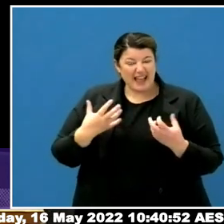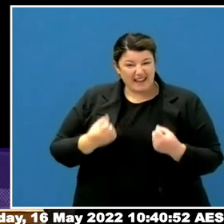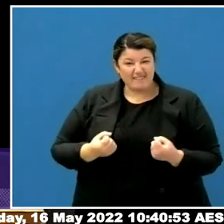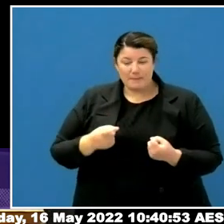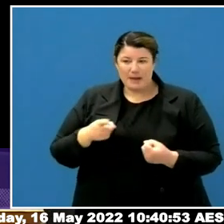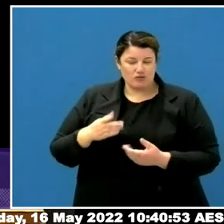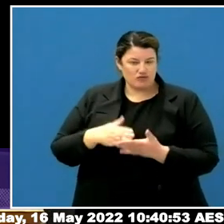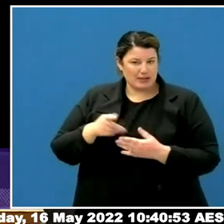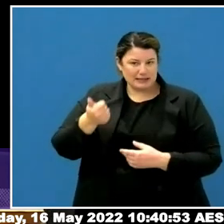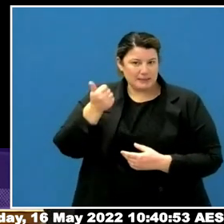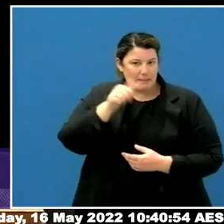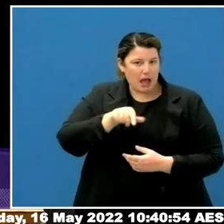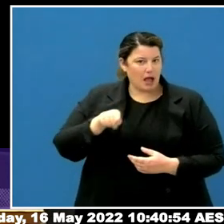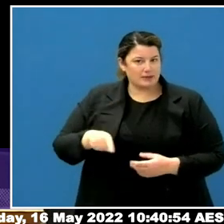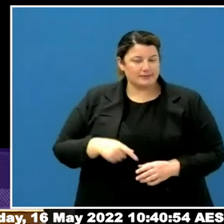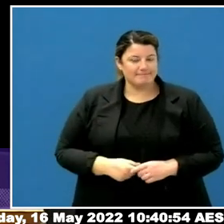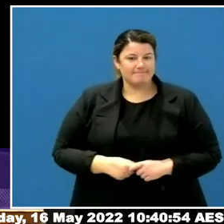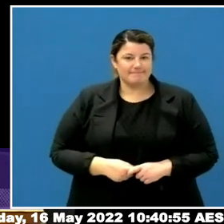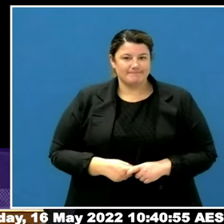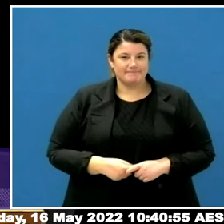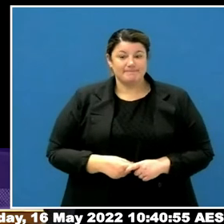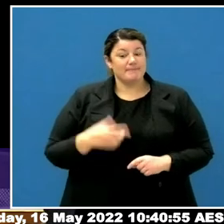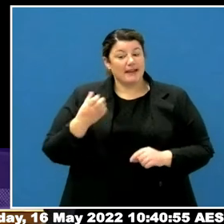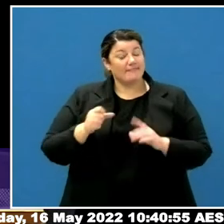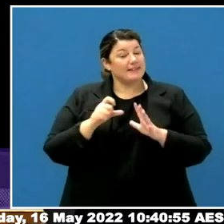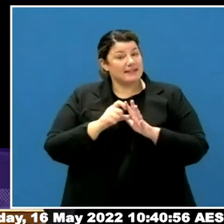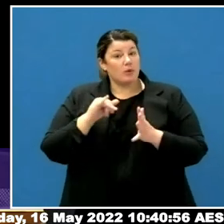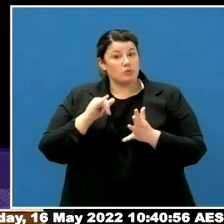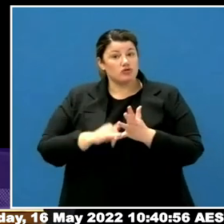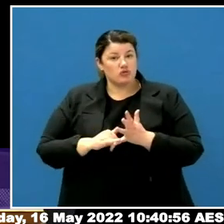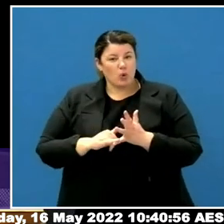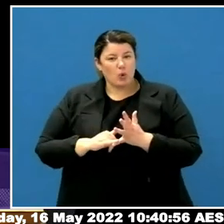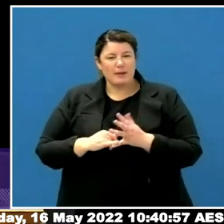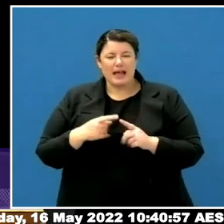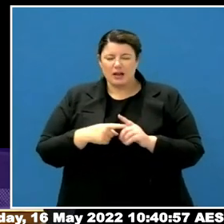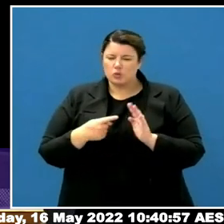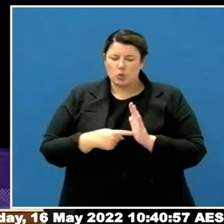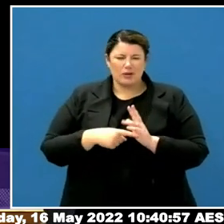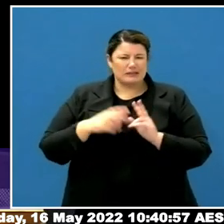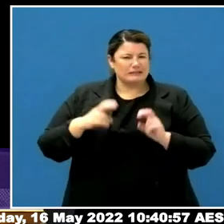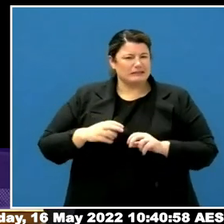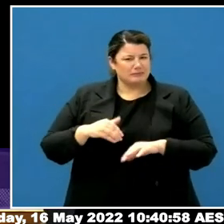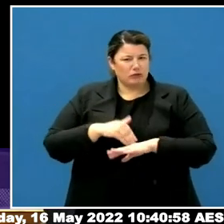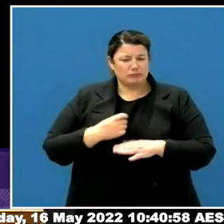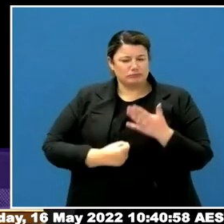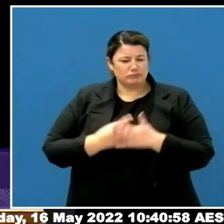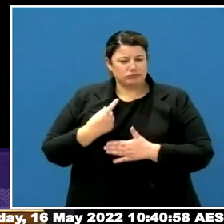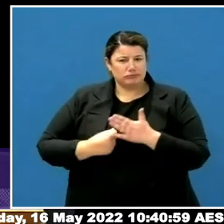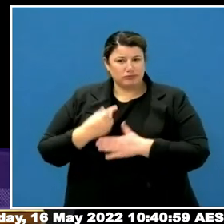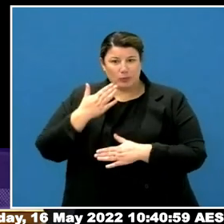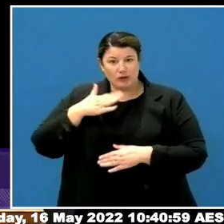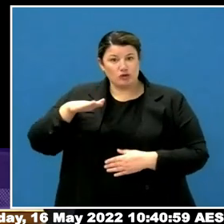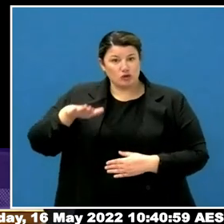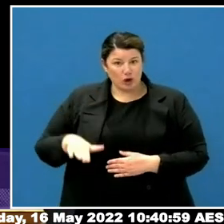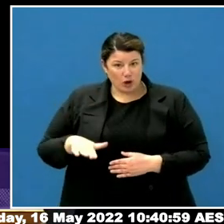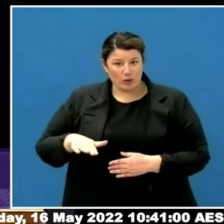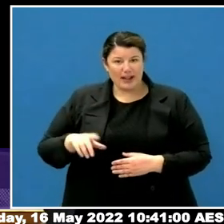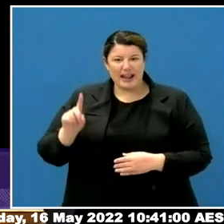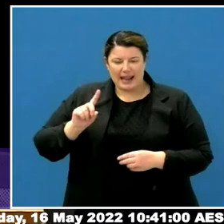Toby lives with Down syndrome and experienced severe bowel problems as a young child, meaning he is now PEG fed.